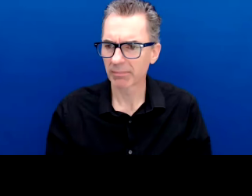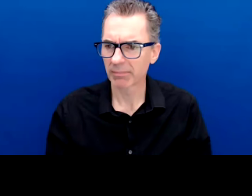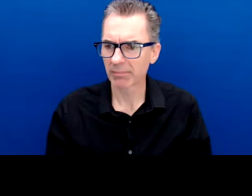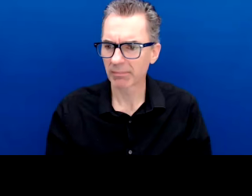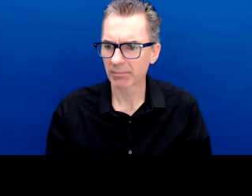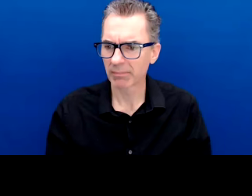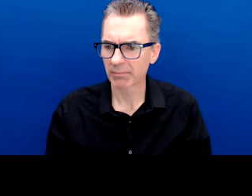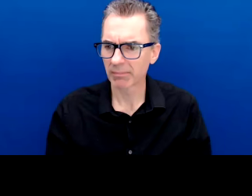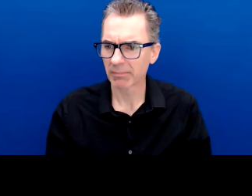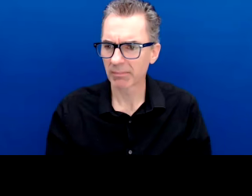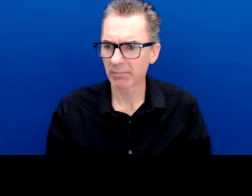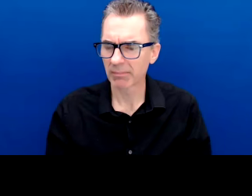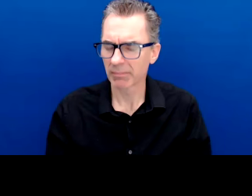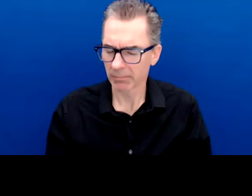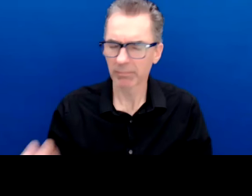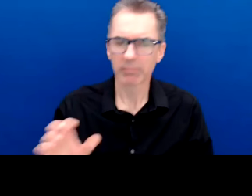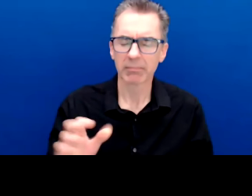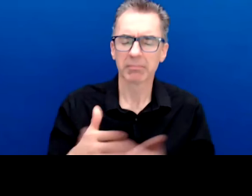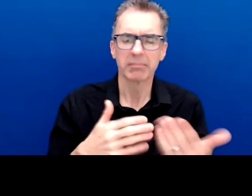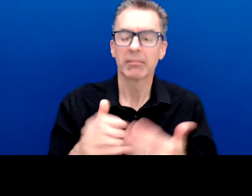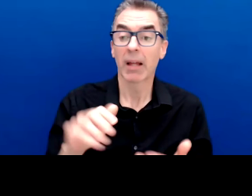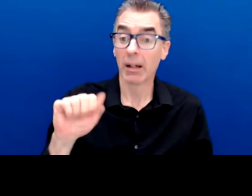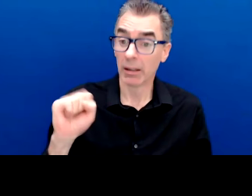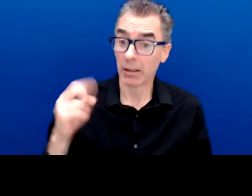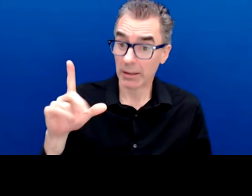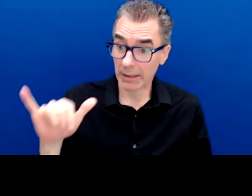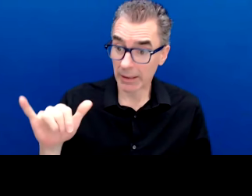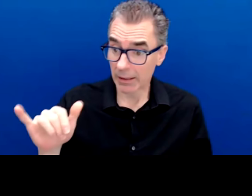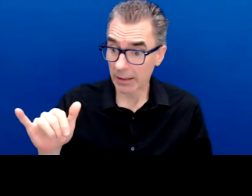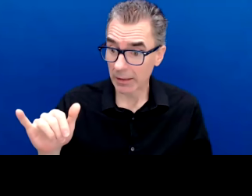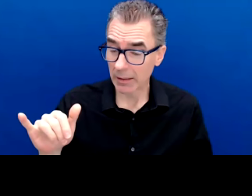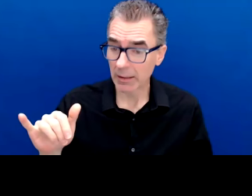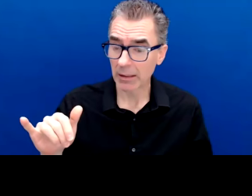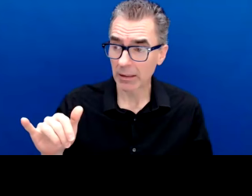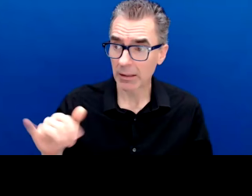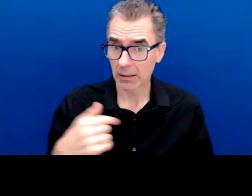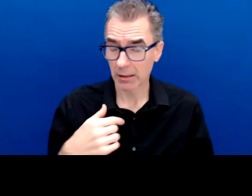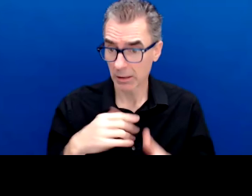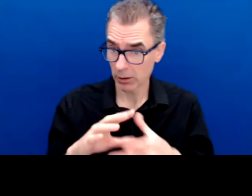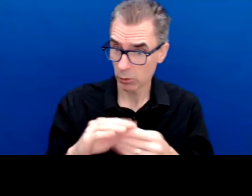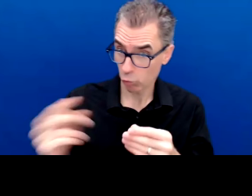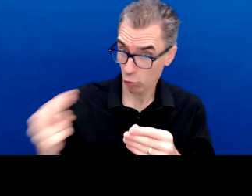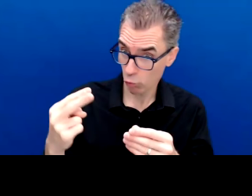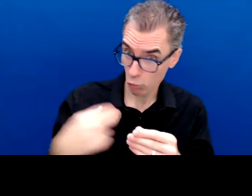So, Ashley, correct me if I'm wrong. The kudos. I think they go to the students emails.